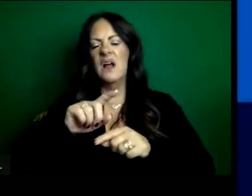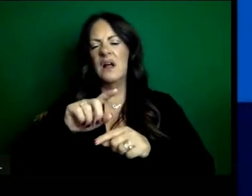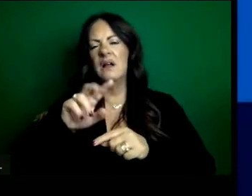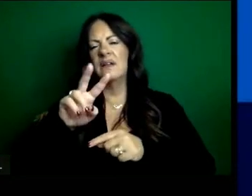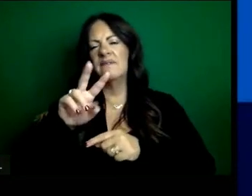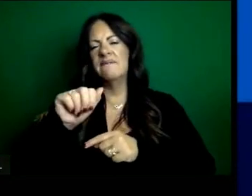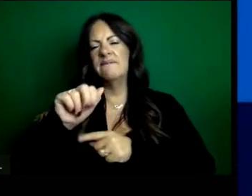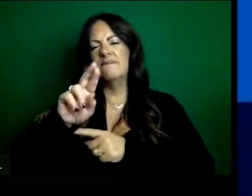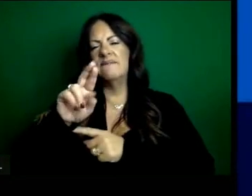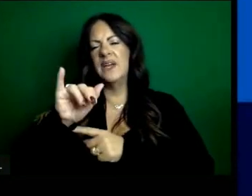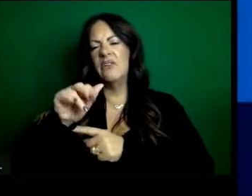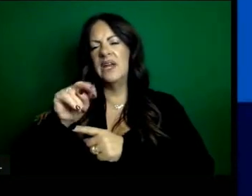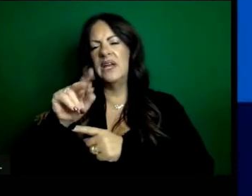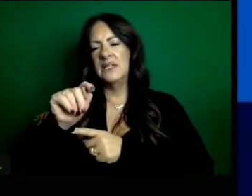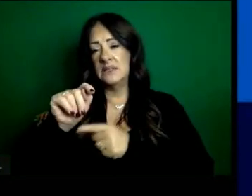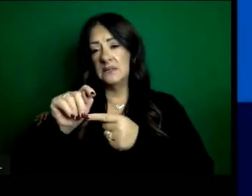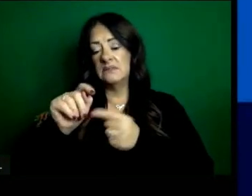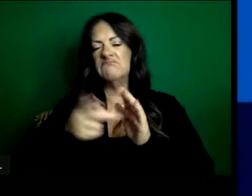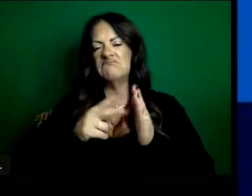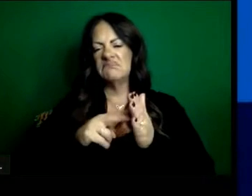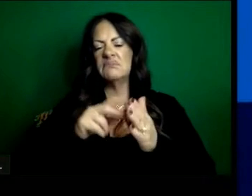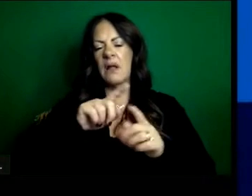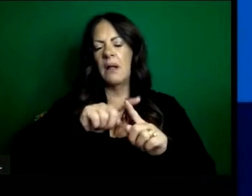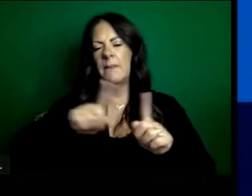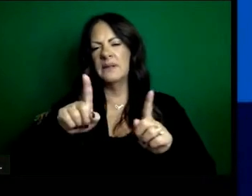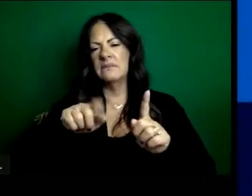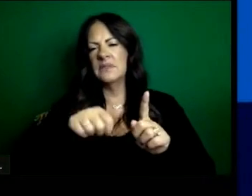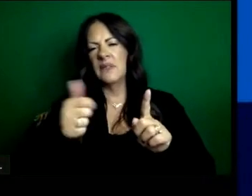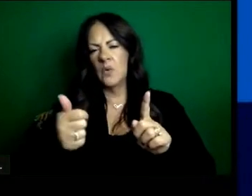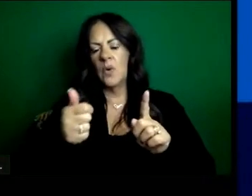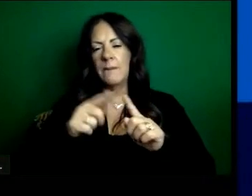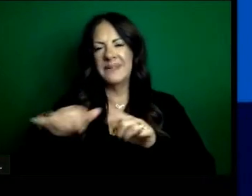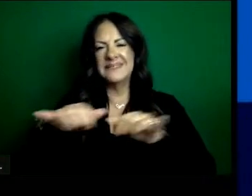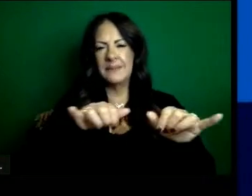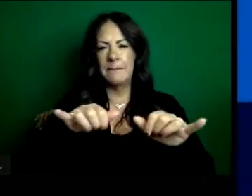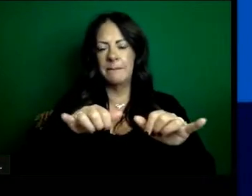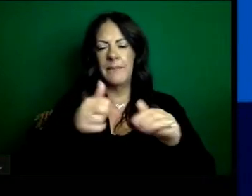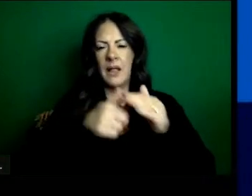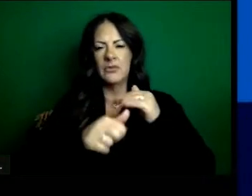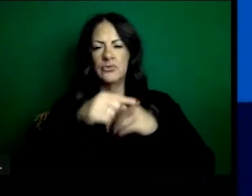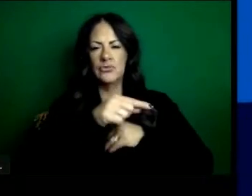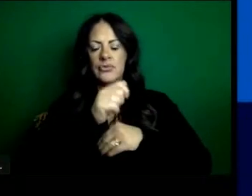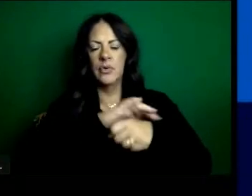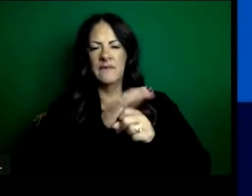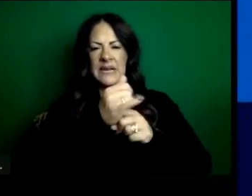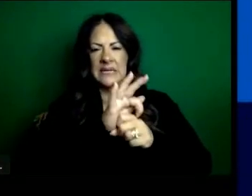WE WILL CONTINUE TO WATCH AS I KNOW MANY OF US BELIEVE THIS IS AN IMPORTANT DETAIL WATCHING